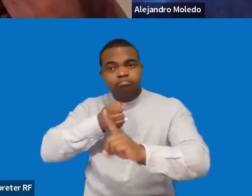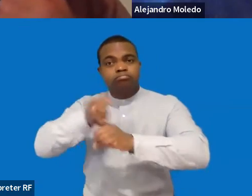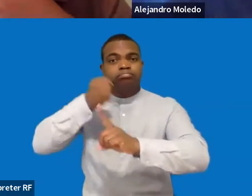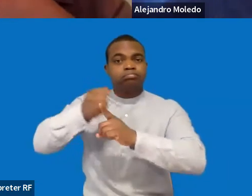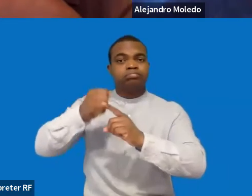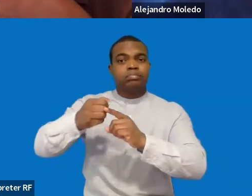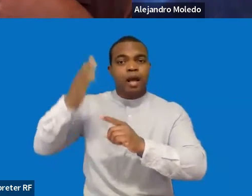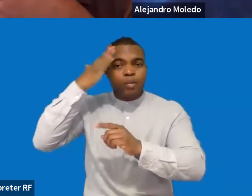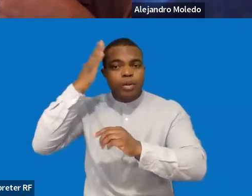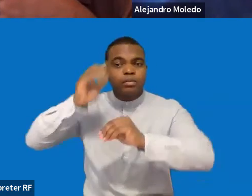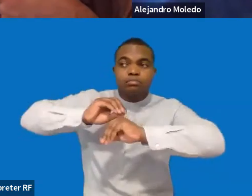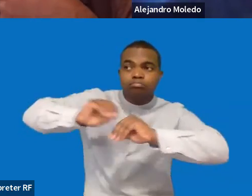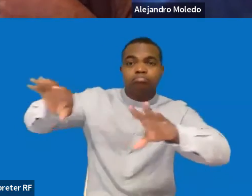I would say to distribute